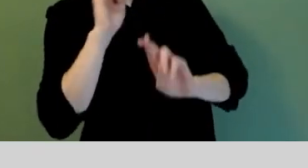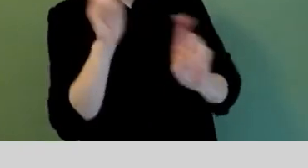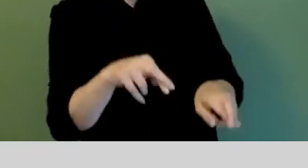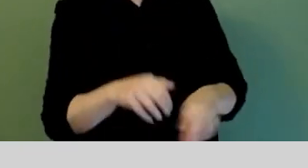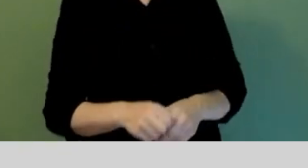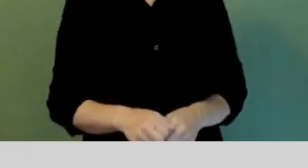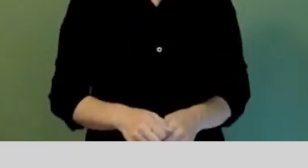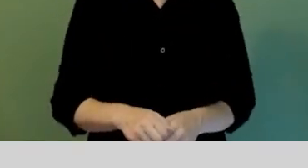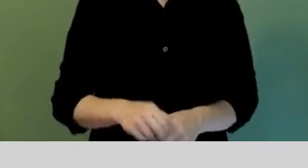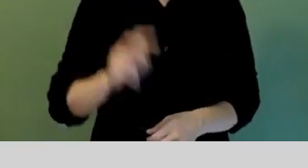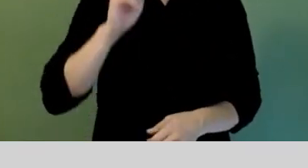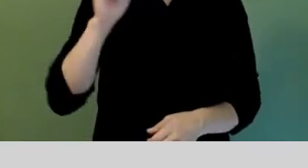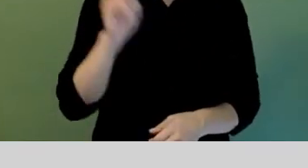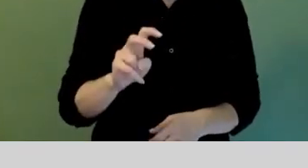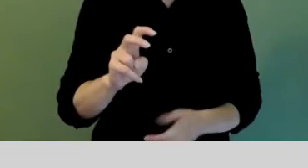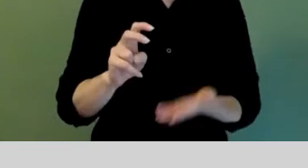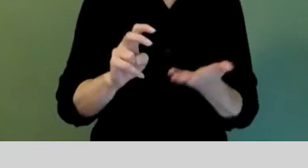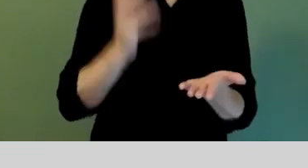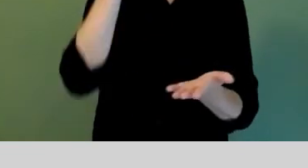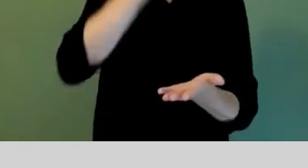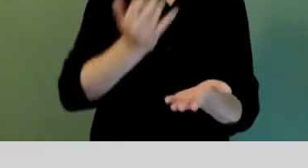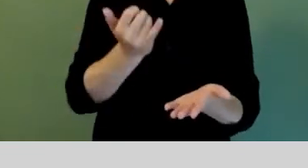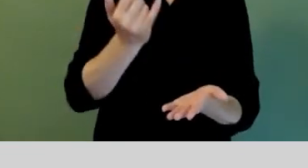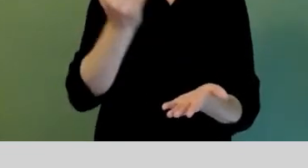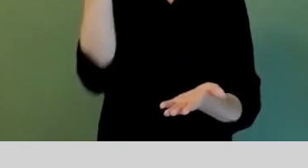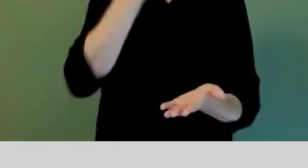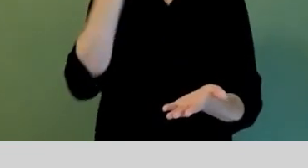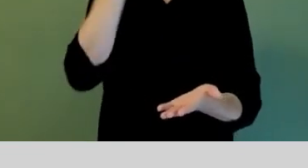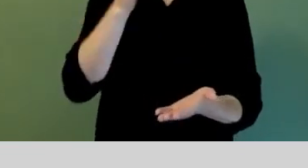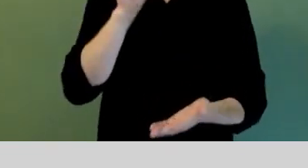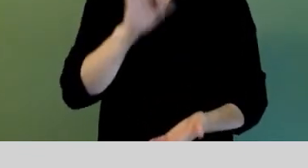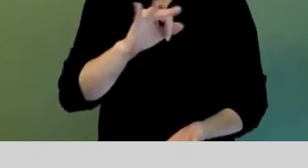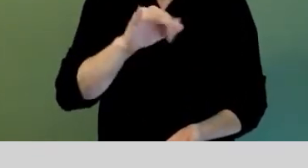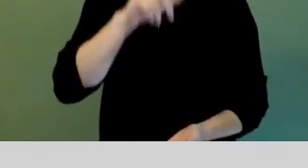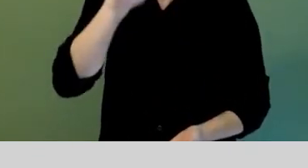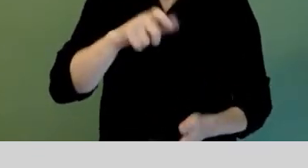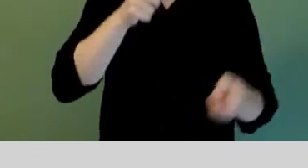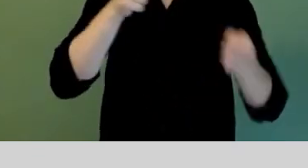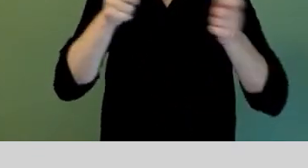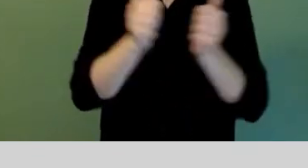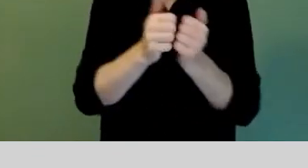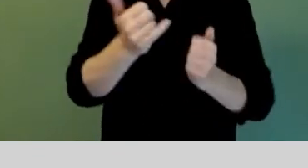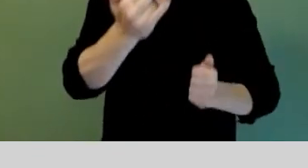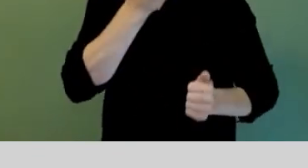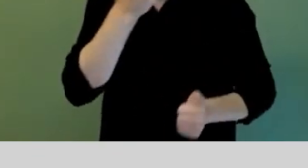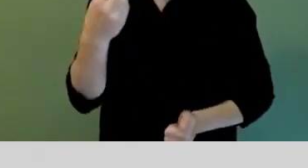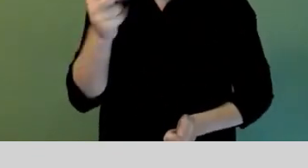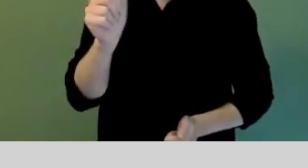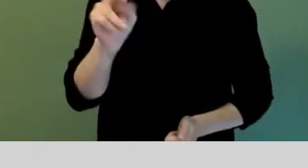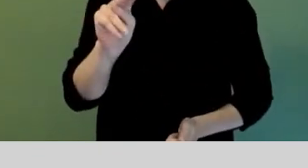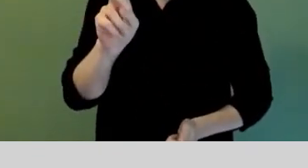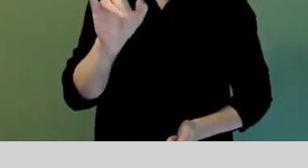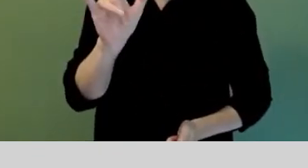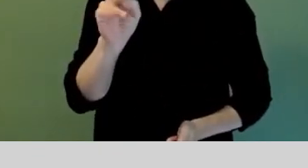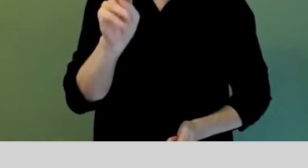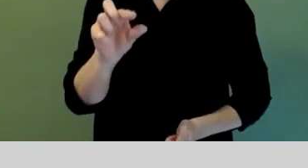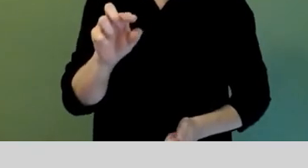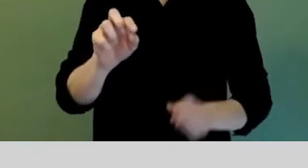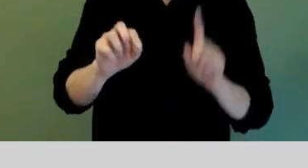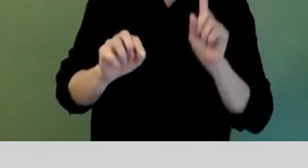if you don't have to deal with error handling. But when you start to handle the error, well, you have to define this response variable